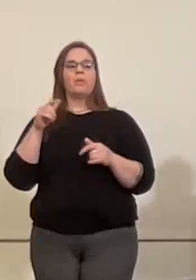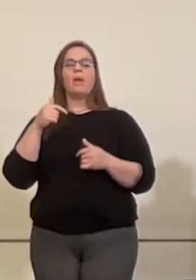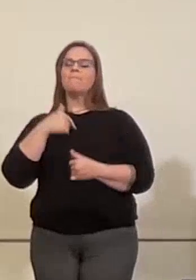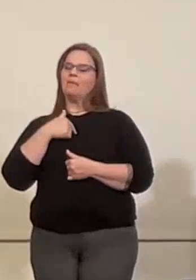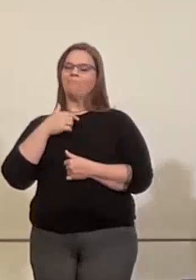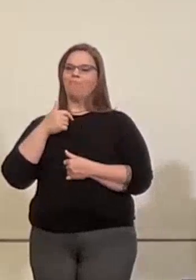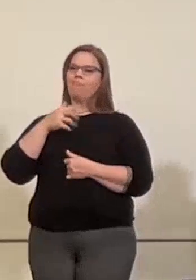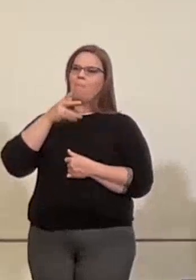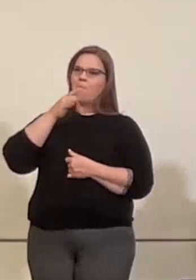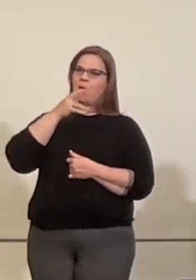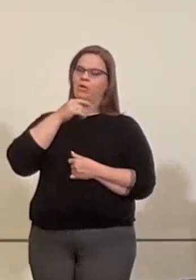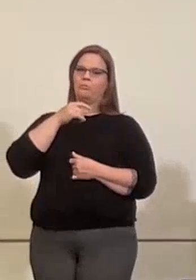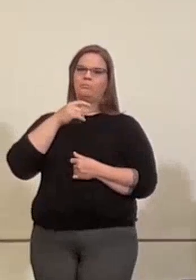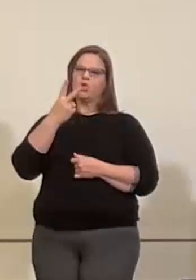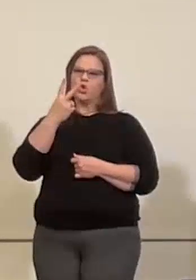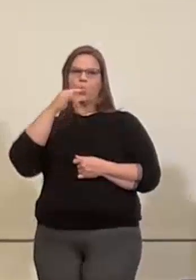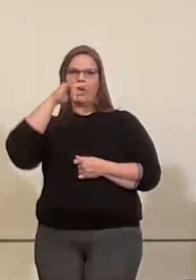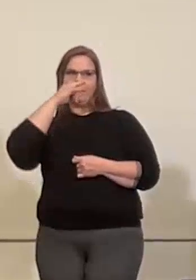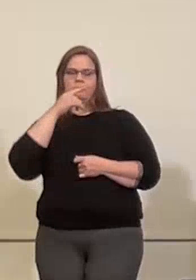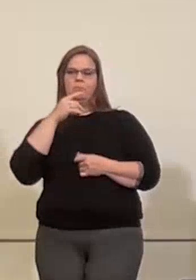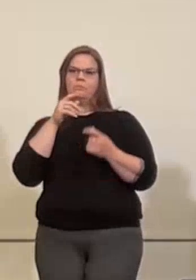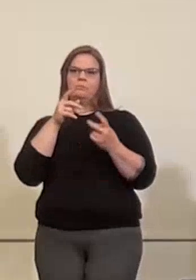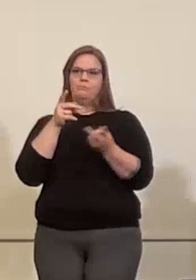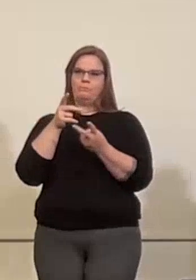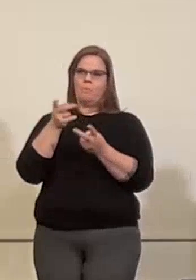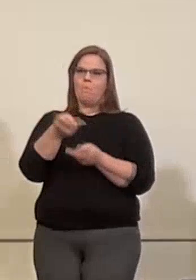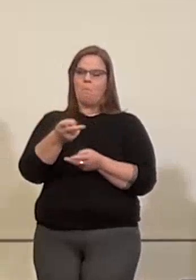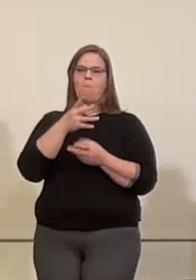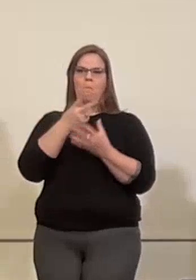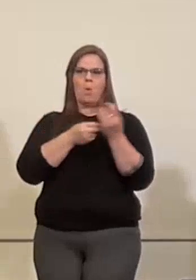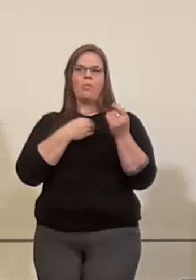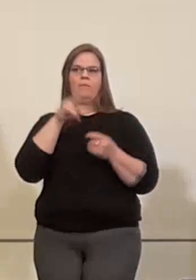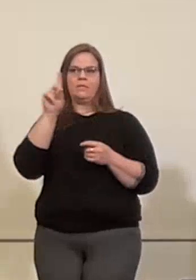with disabilities. So I probably wouldn't be in this more aware of what's going